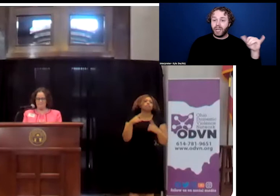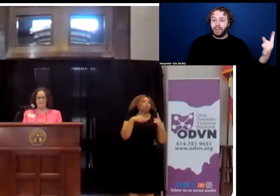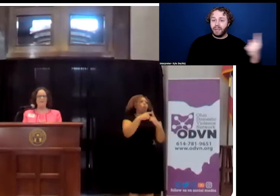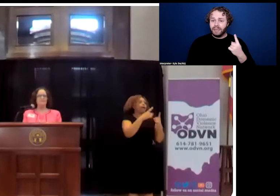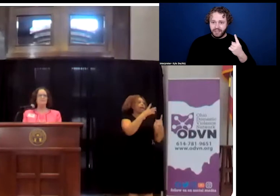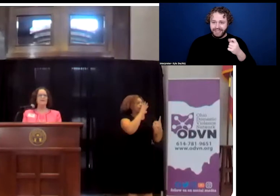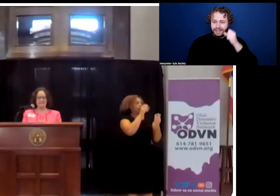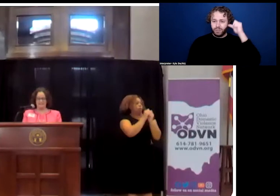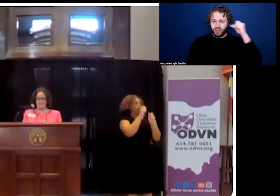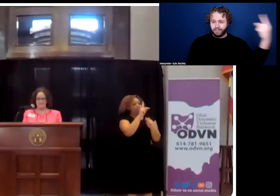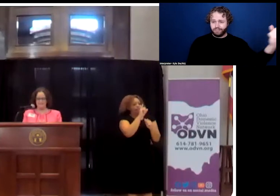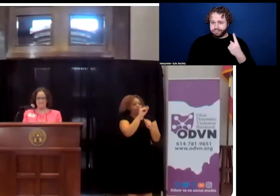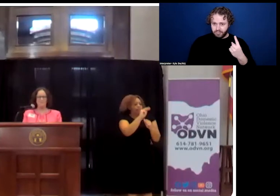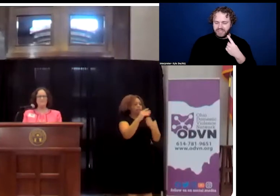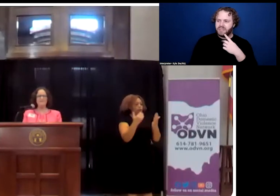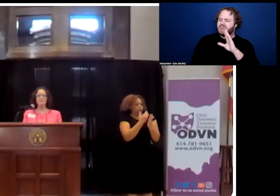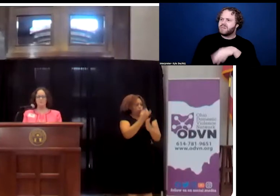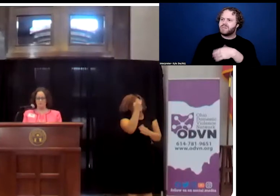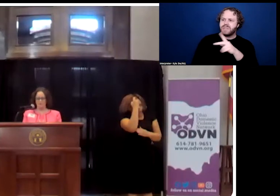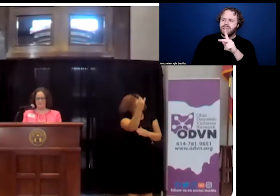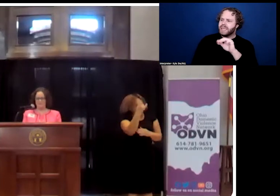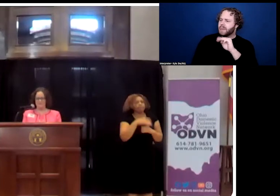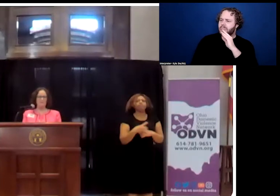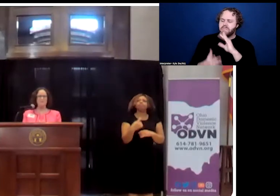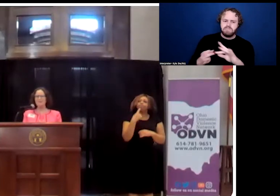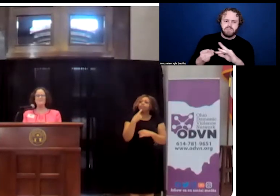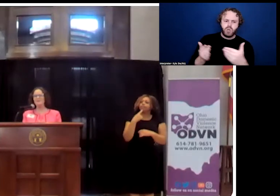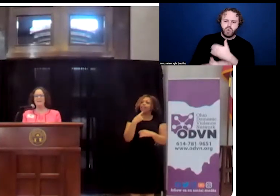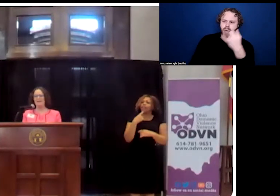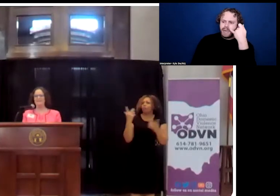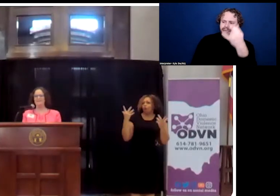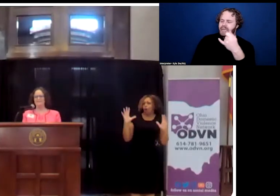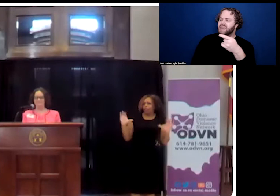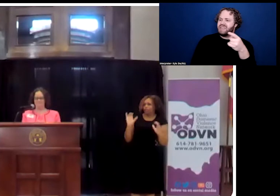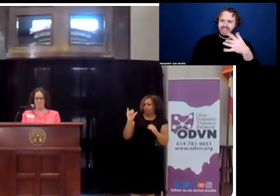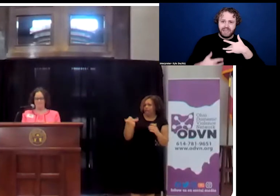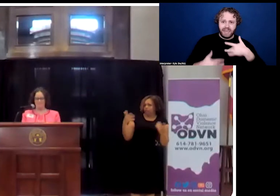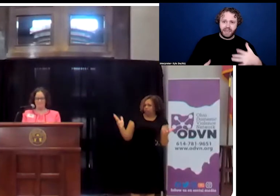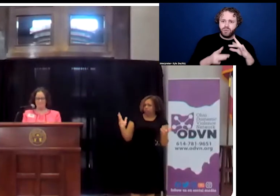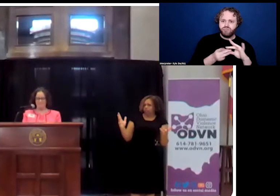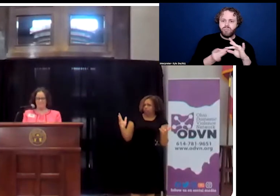About a new idea, it wasn't unusual for her to say, We're already doing that.